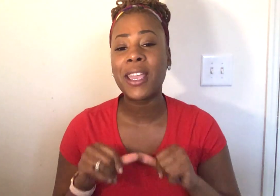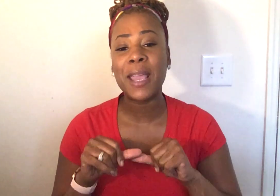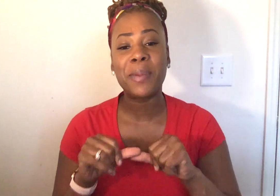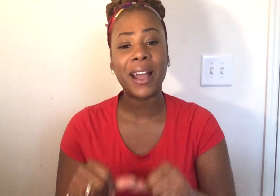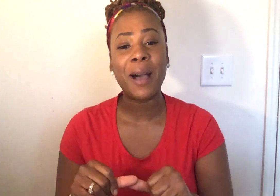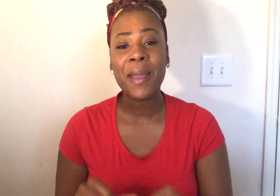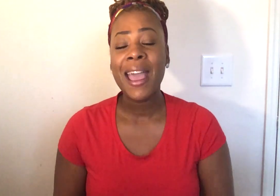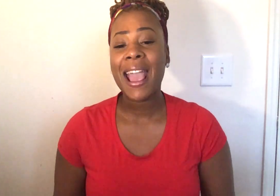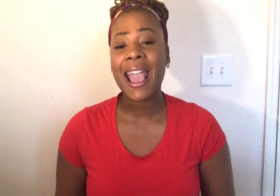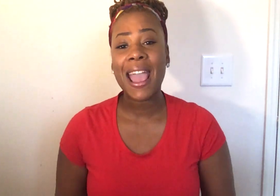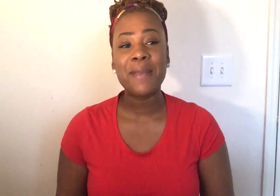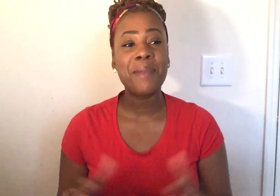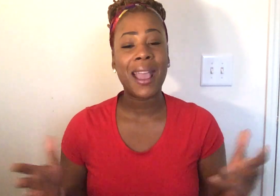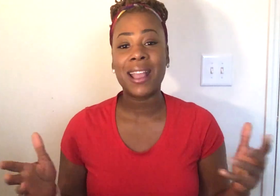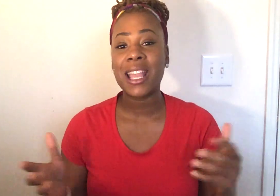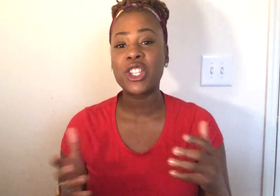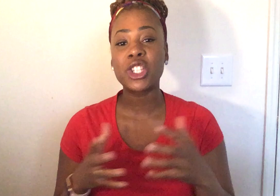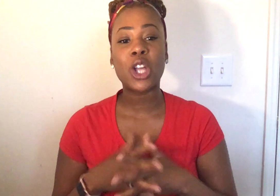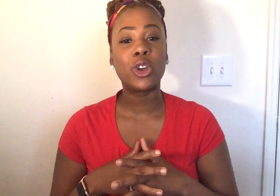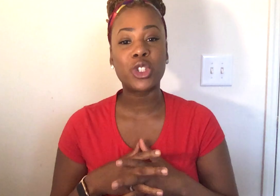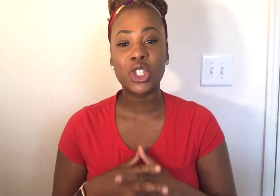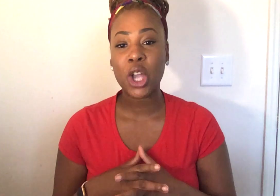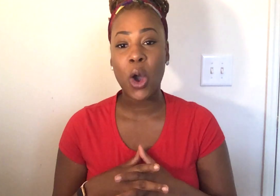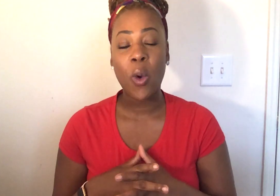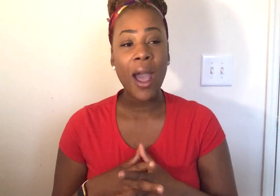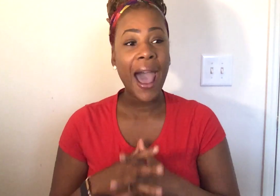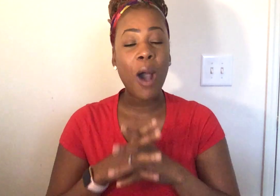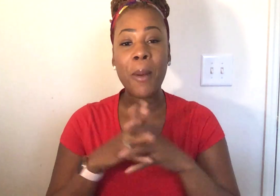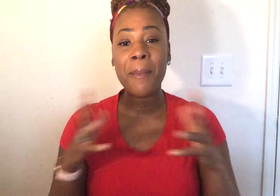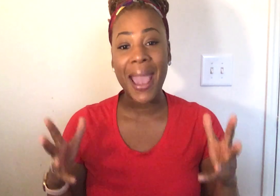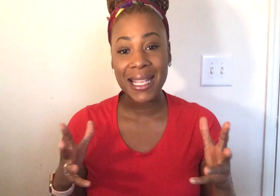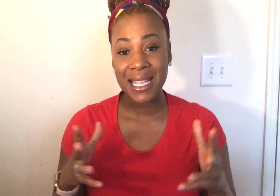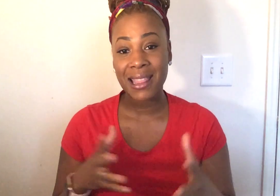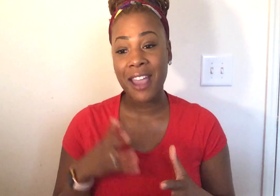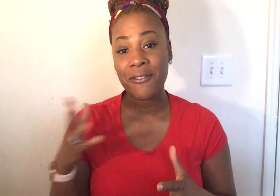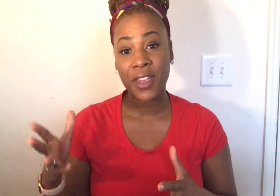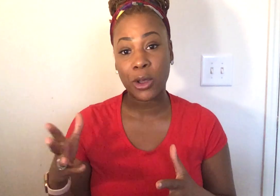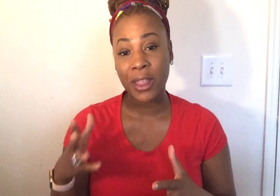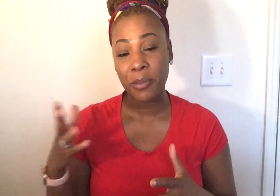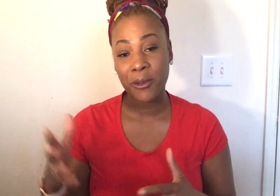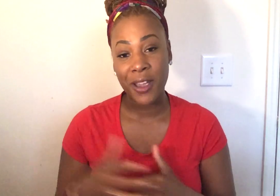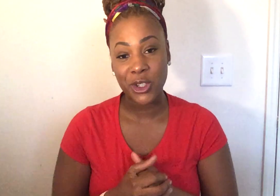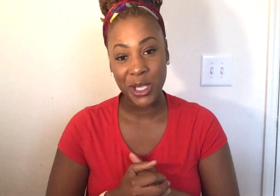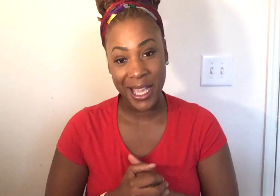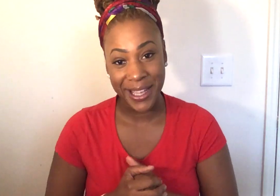keep it up and man it just goes to show how amazing that feel that profession is